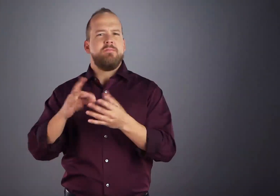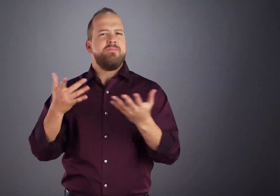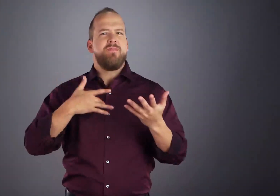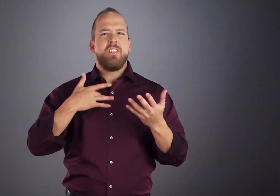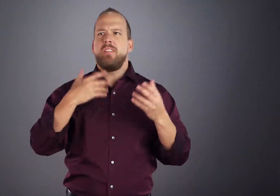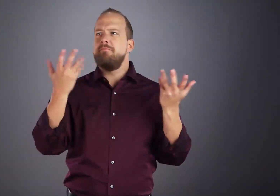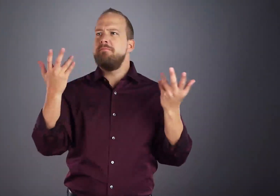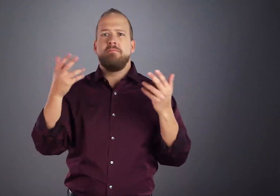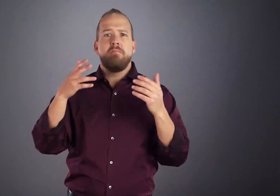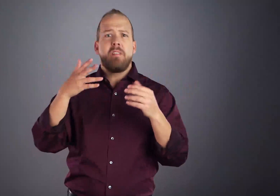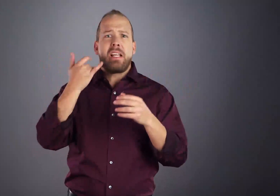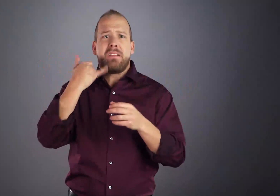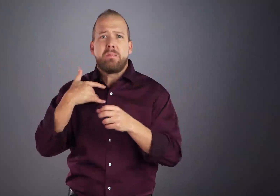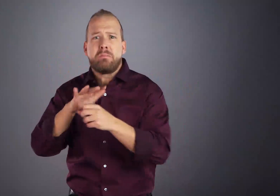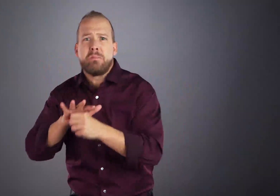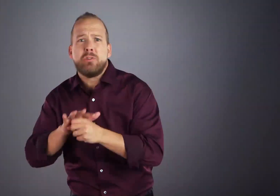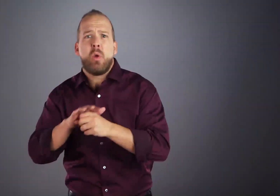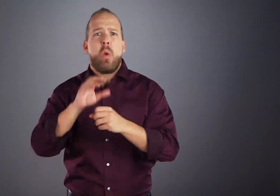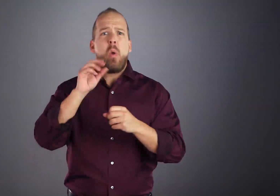of which it is a wonderful thing to feel a part.